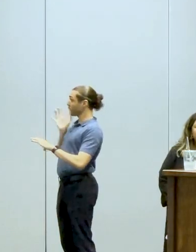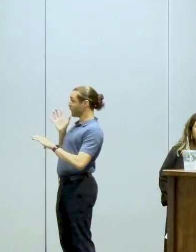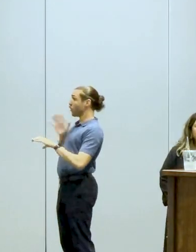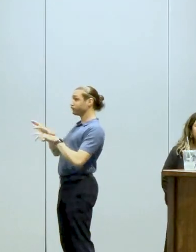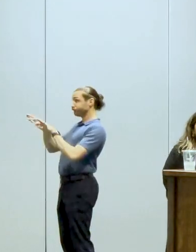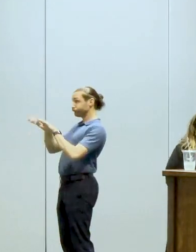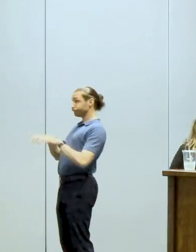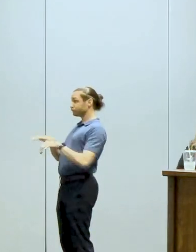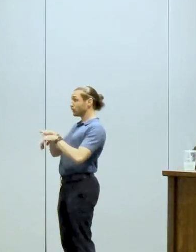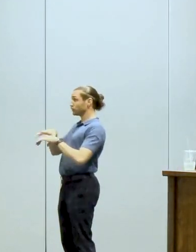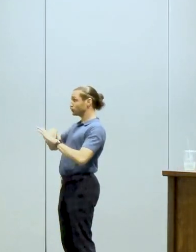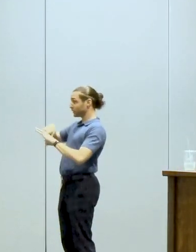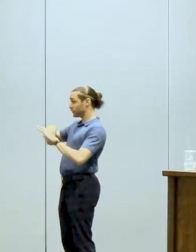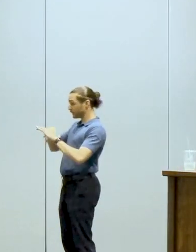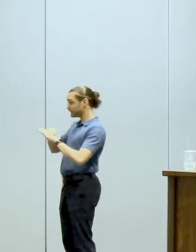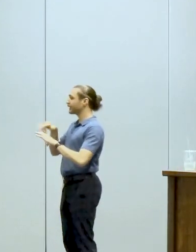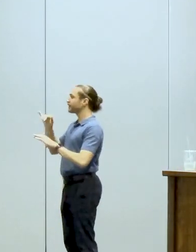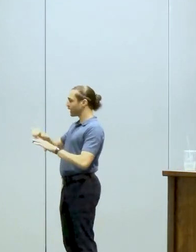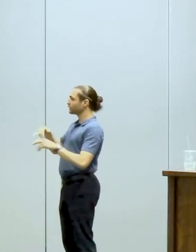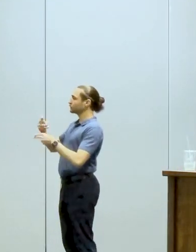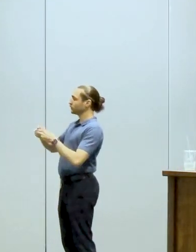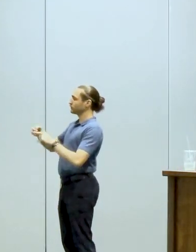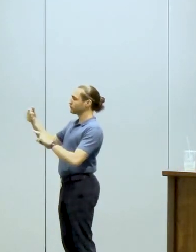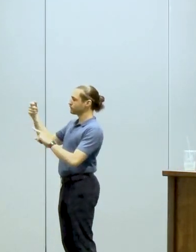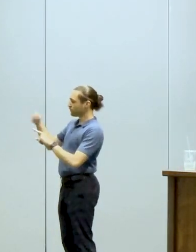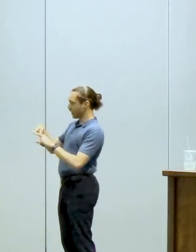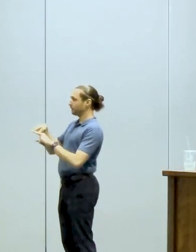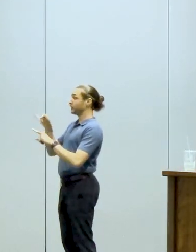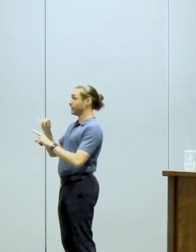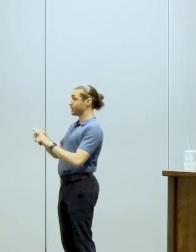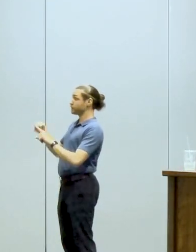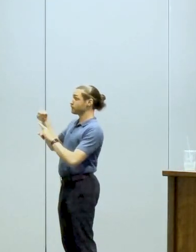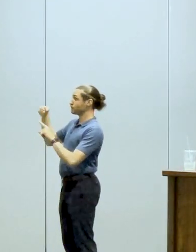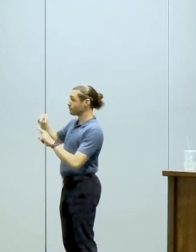prompts that are going to create the best outputs, and that's